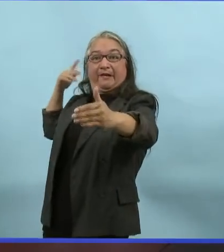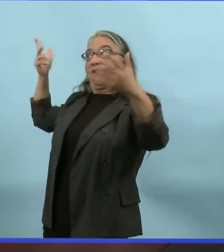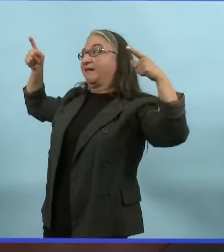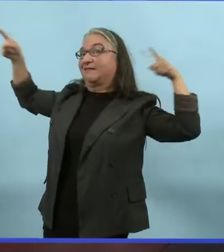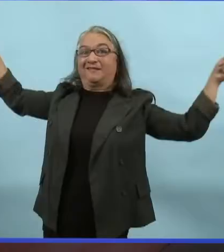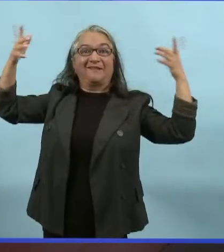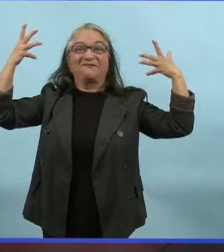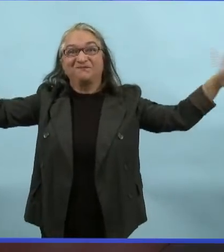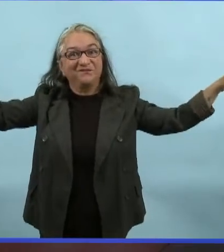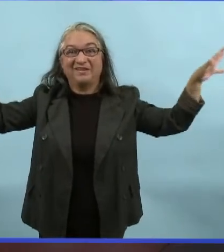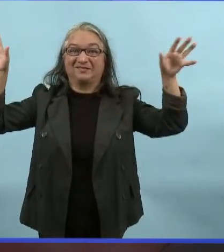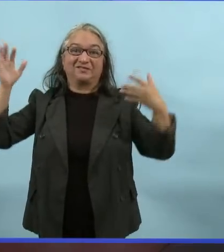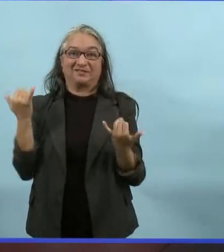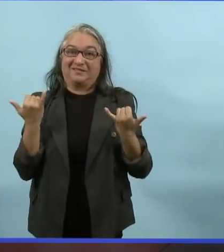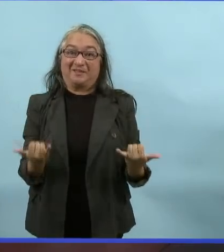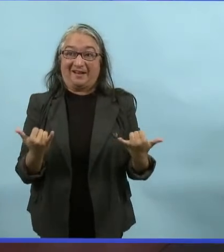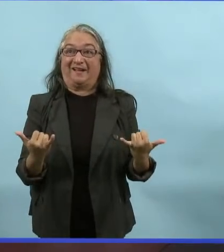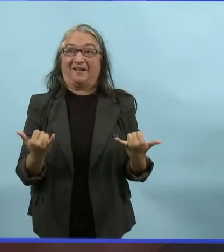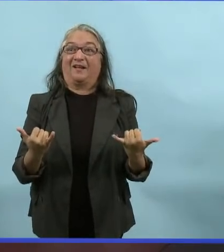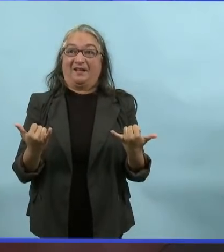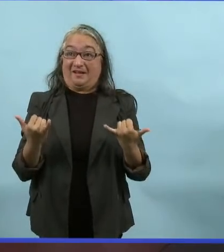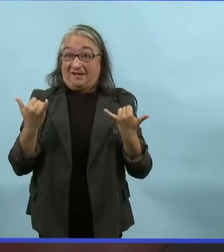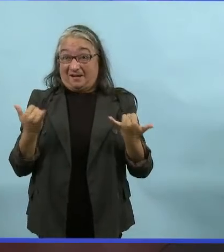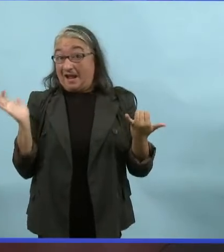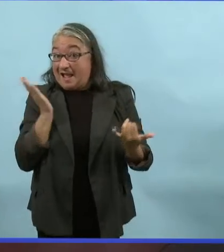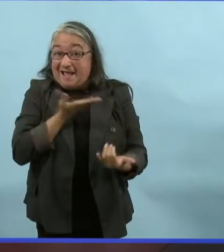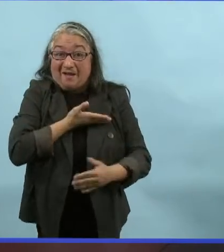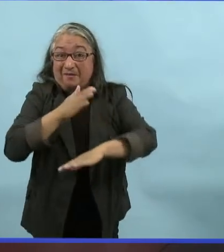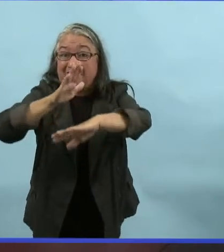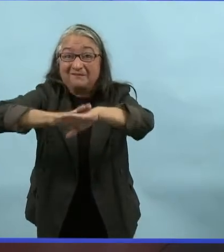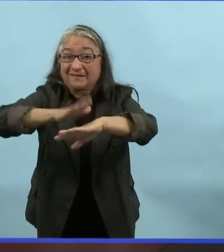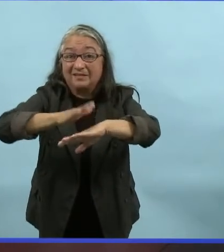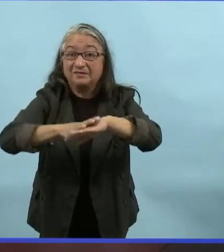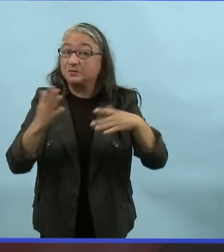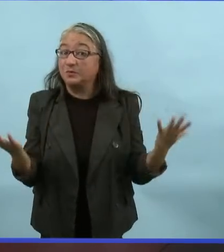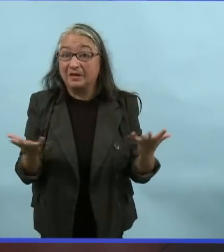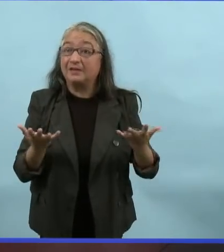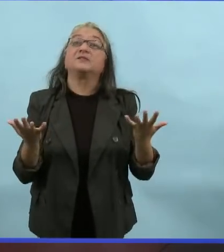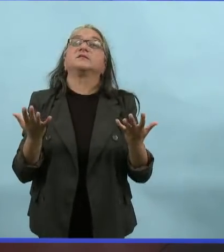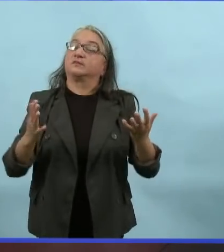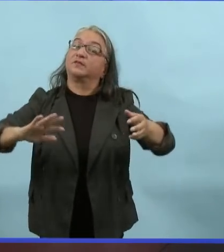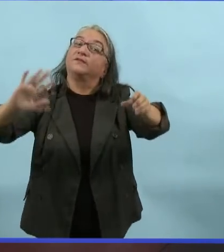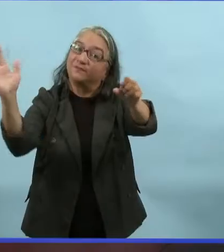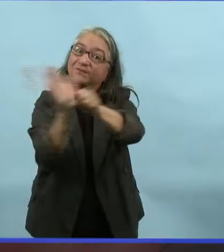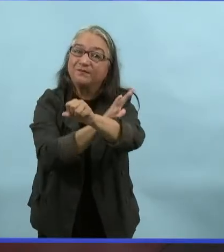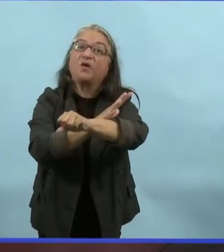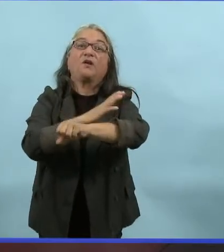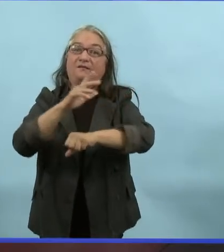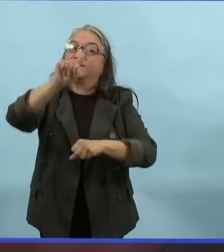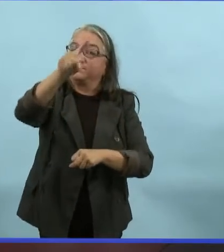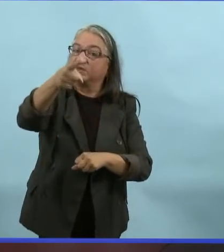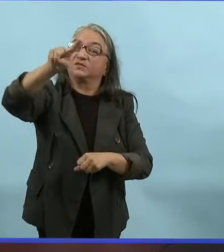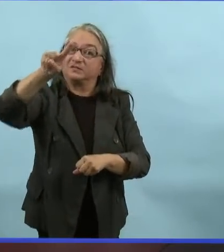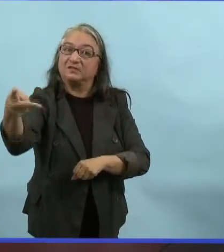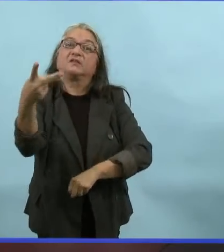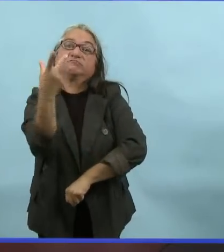and so the the advice is be fully vaccinated those who aren't fully vaccinated are still